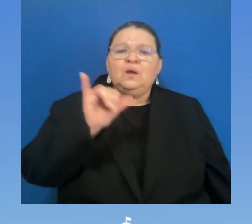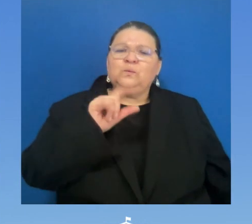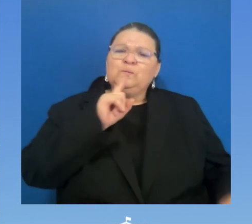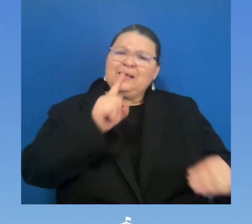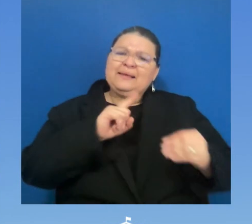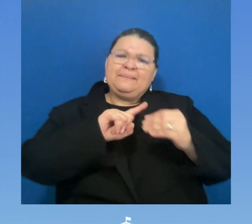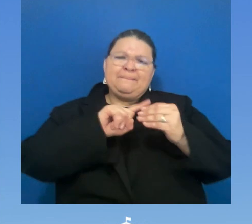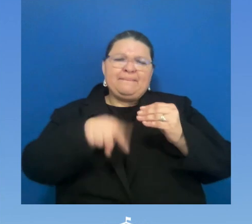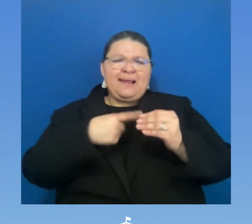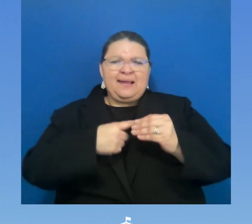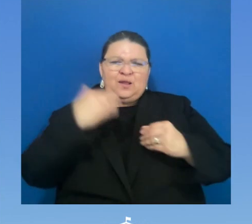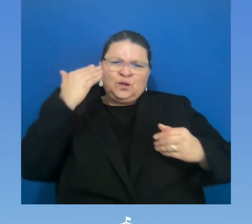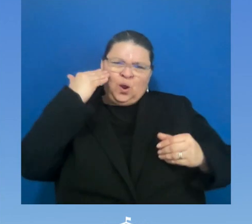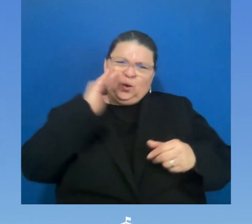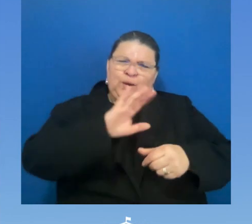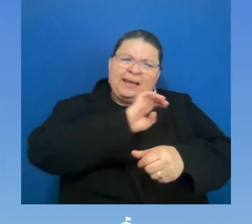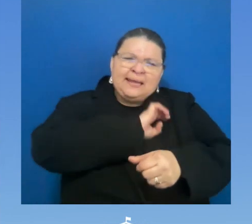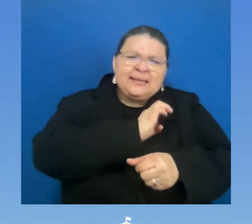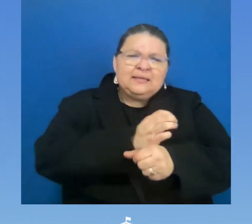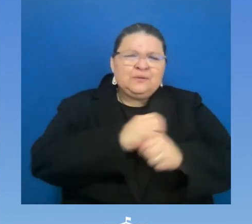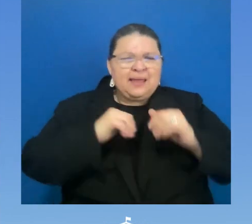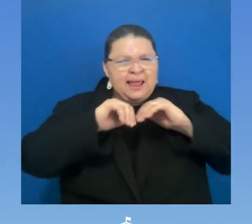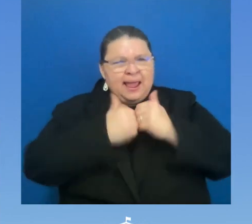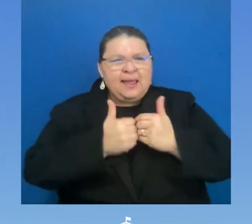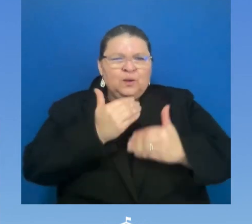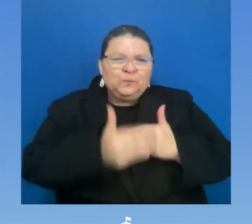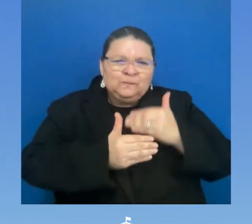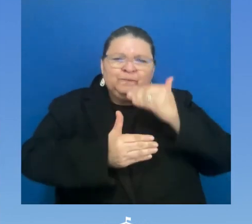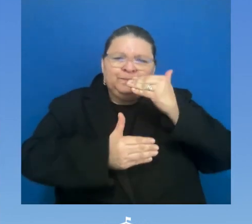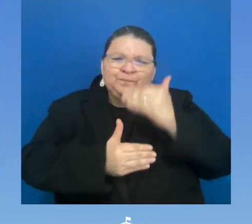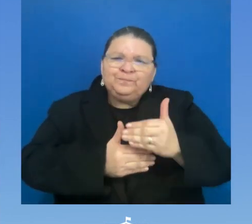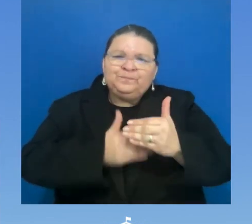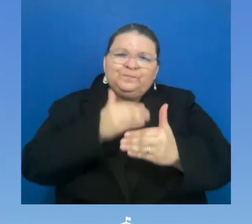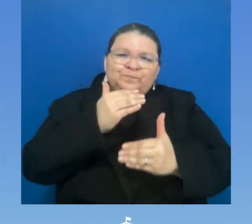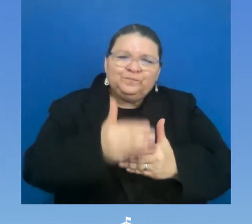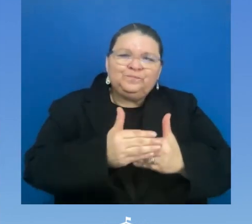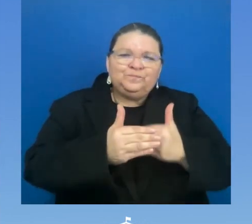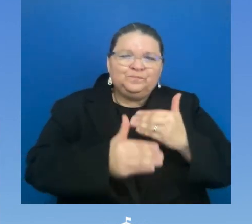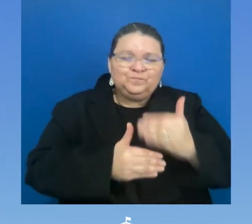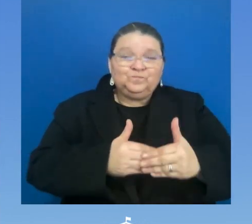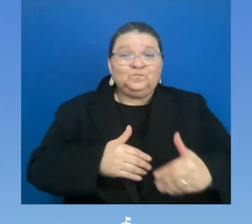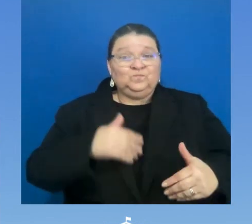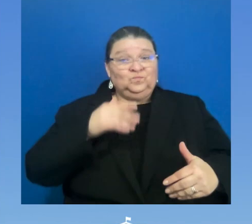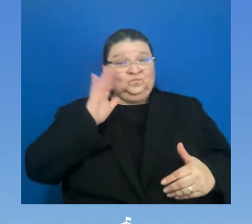and figuring out how do you define the win. Right? And the score is certainly one.